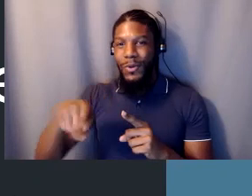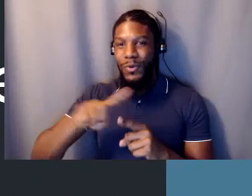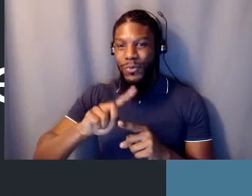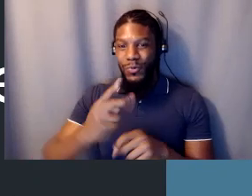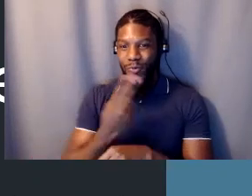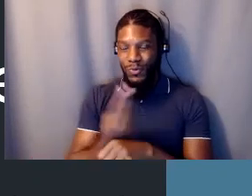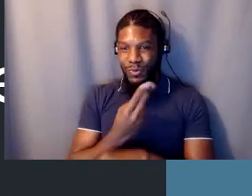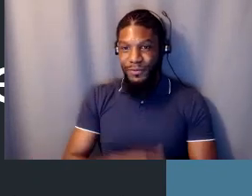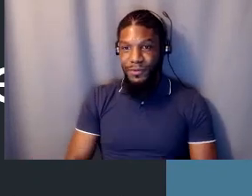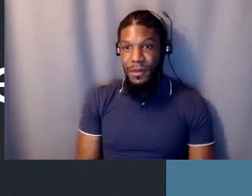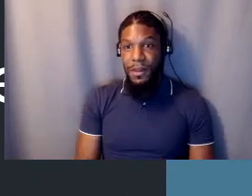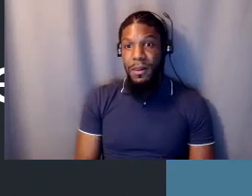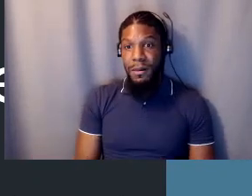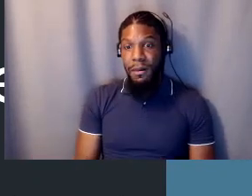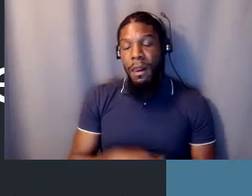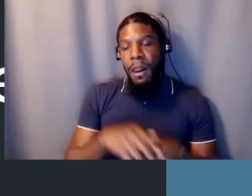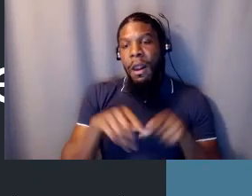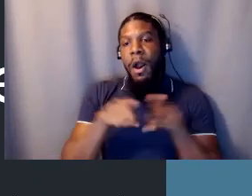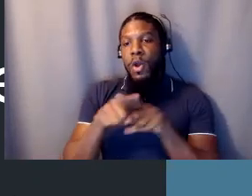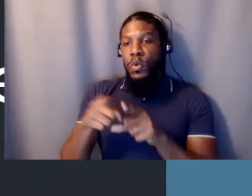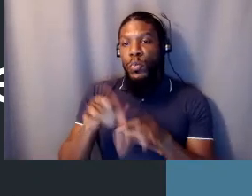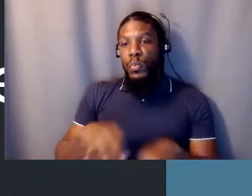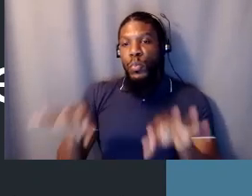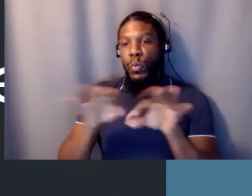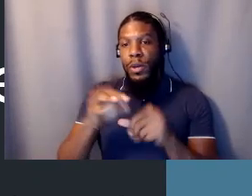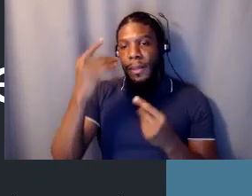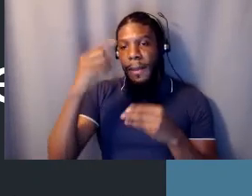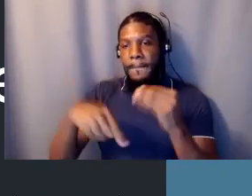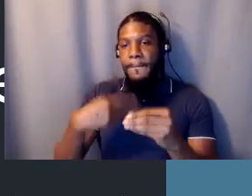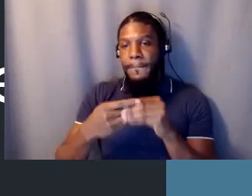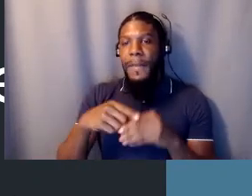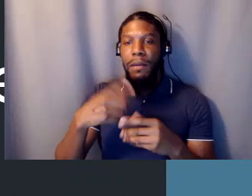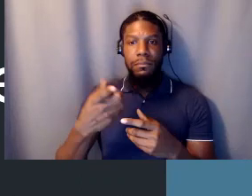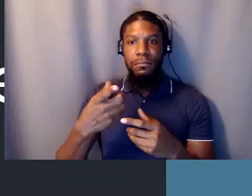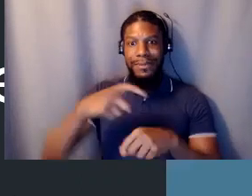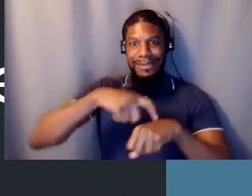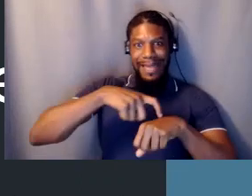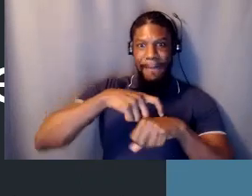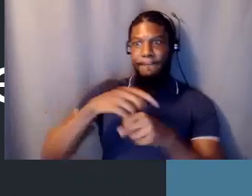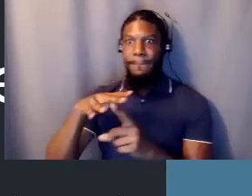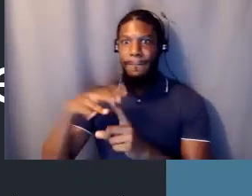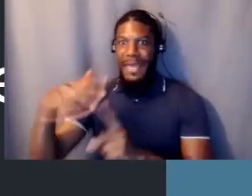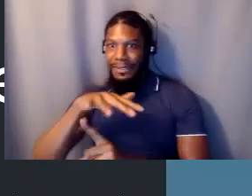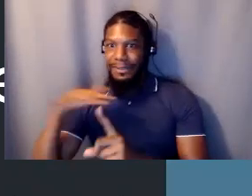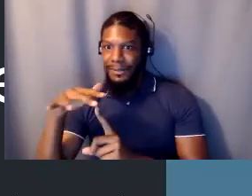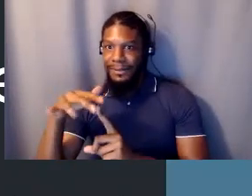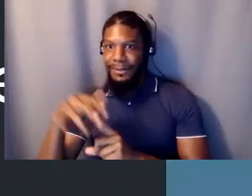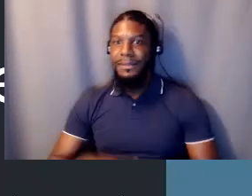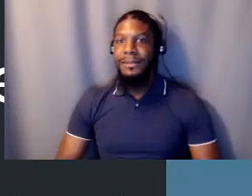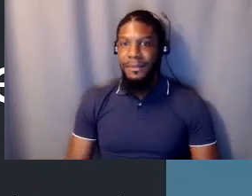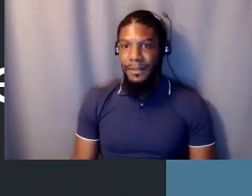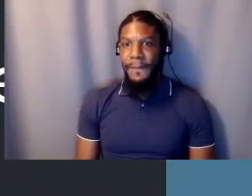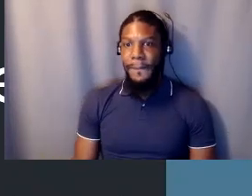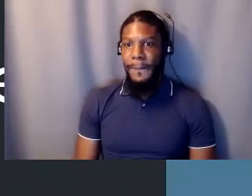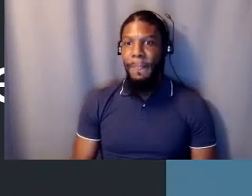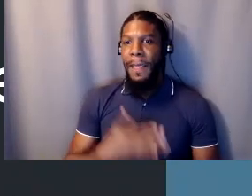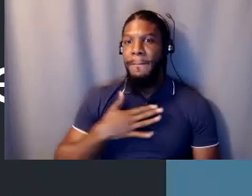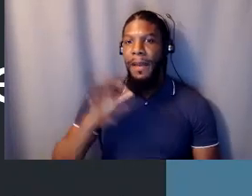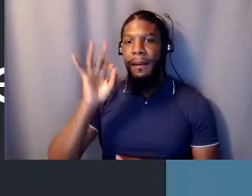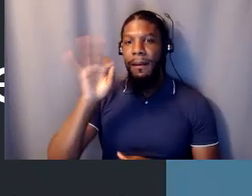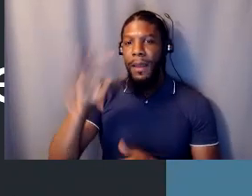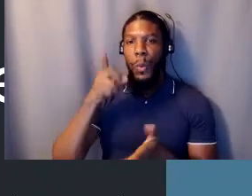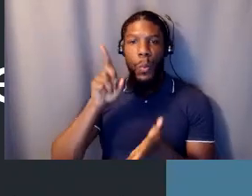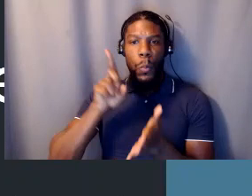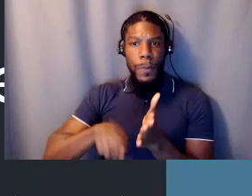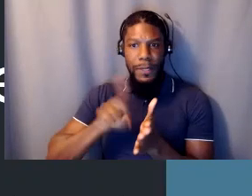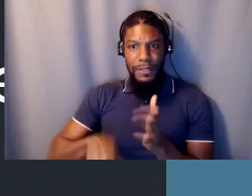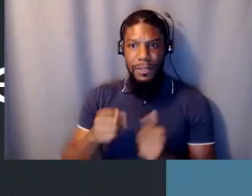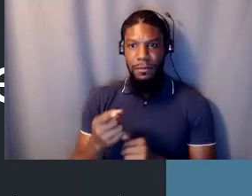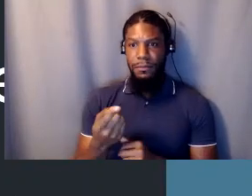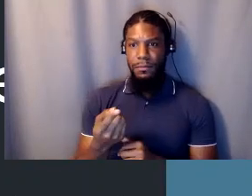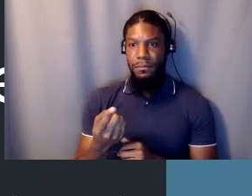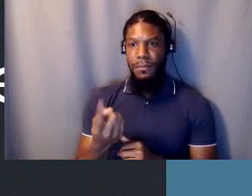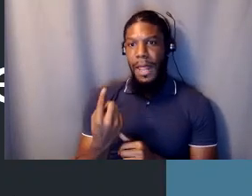In the research that I'm mentioning here that was done last fall with a few of my tutors,